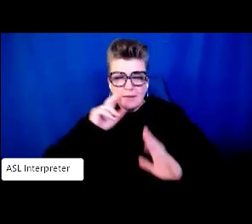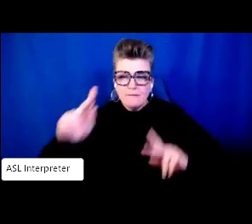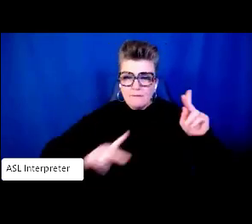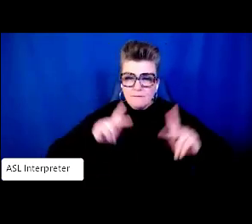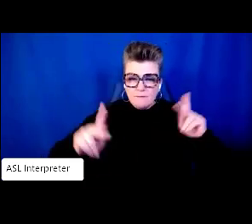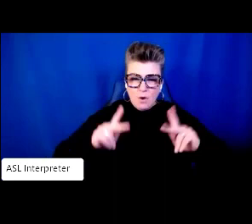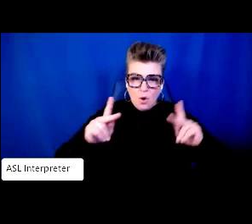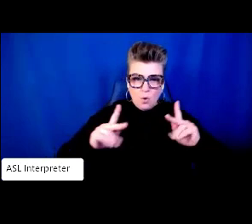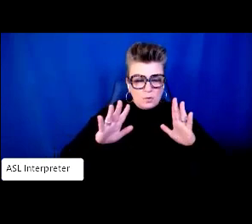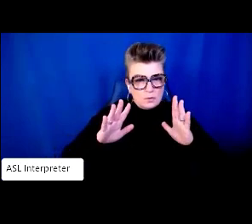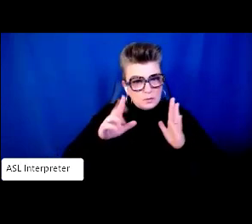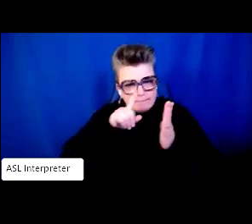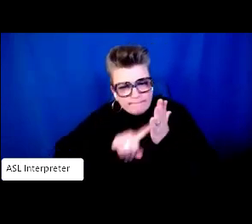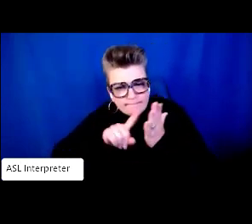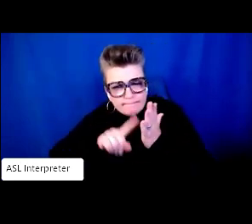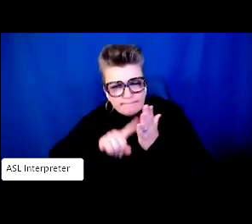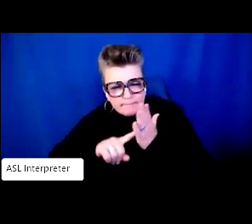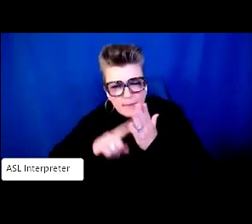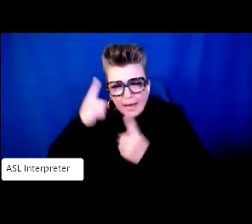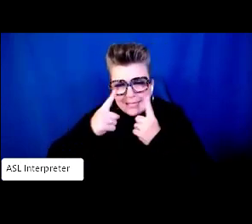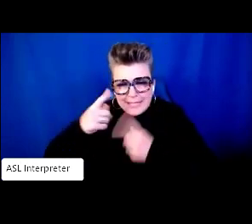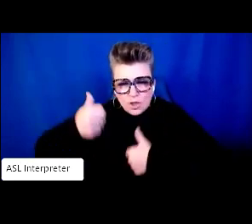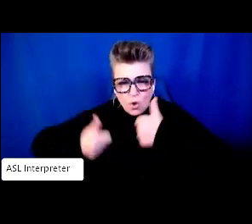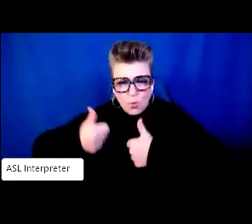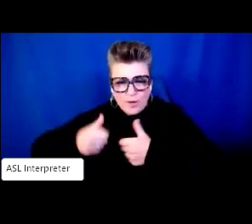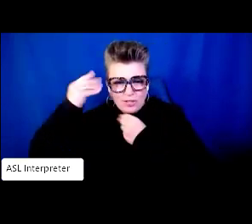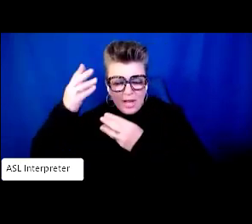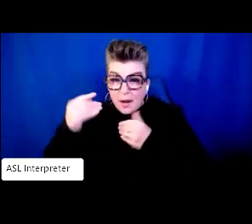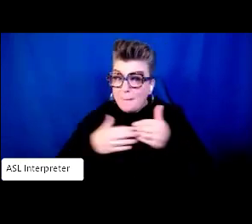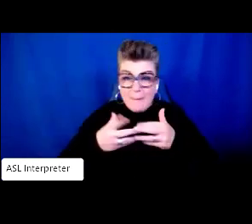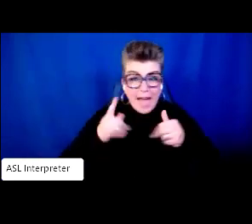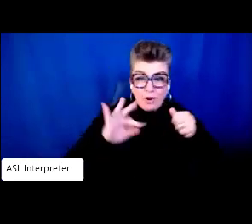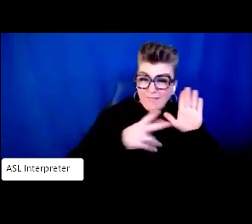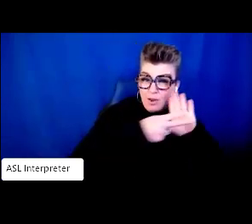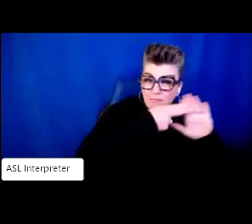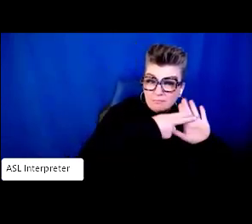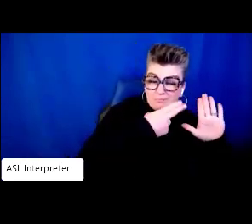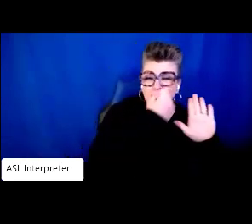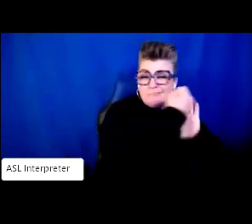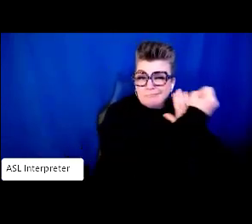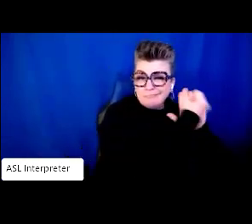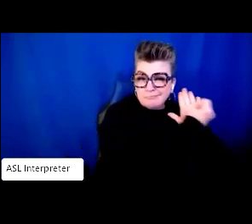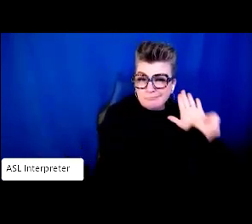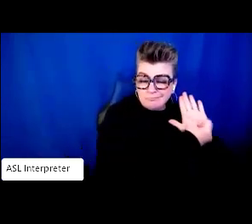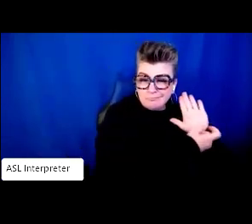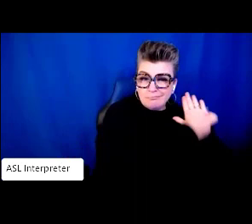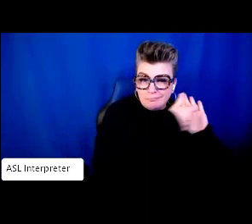even if de-identified. We heard a number of questions regarding what constitutes controlled access,